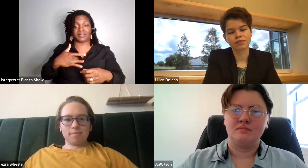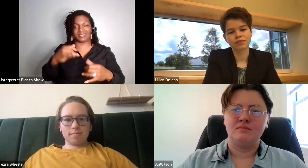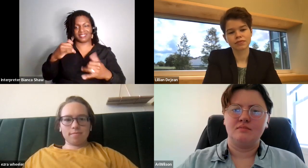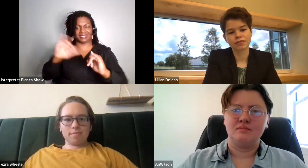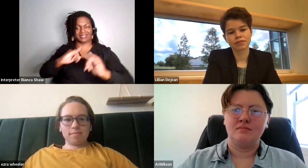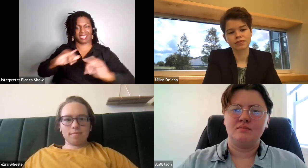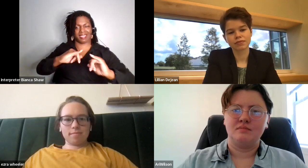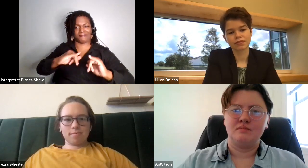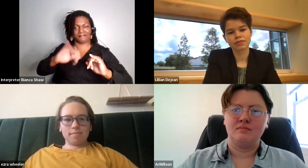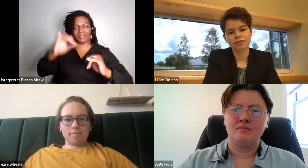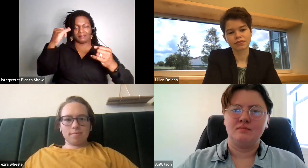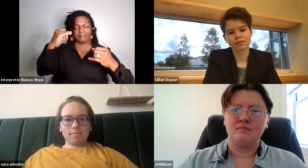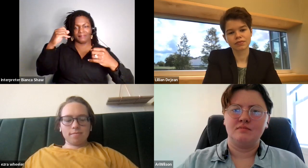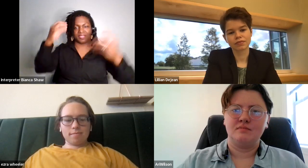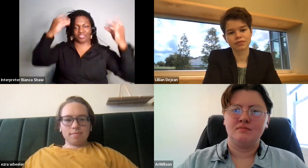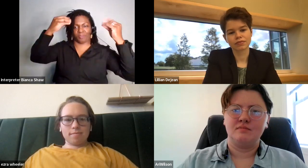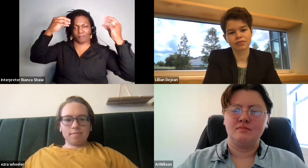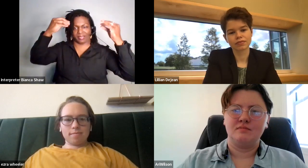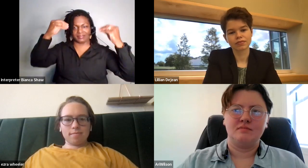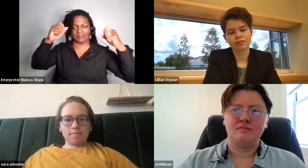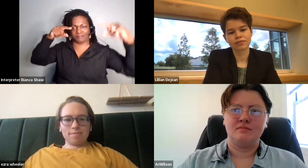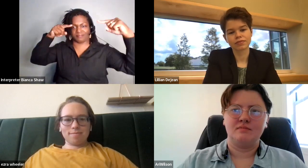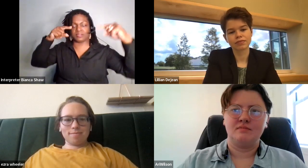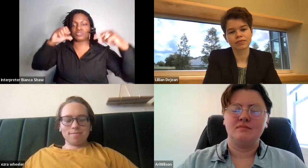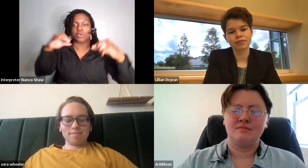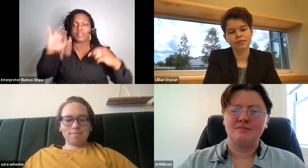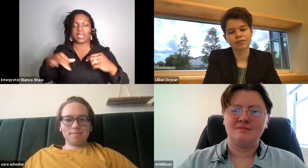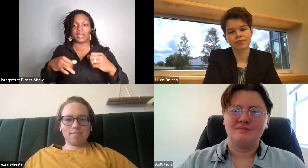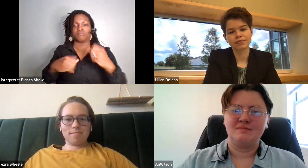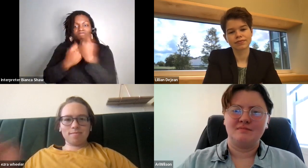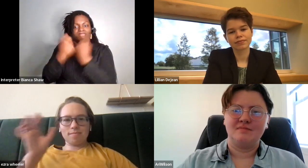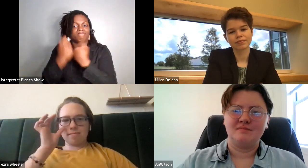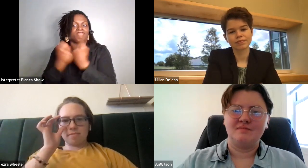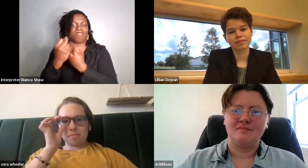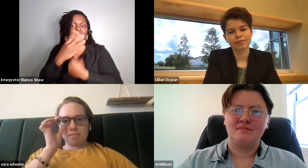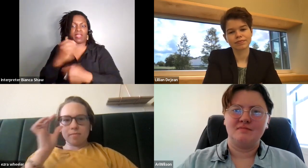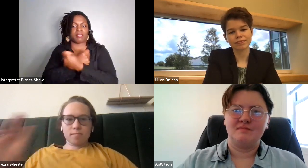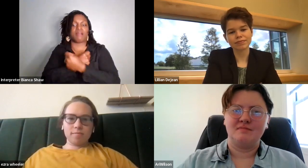So. Just I think that reassurance and love is empowerment.